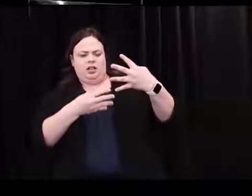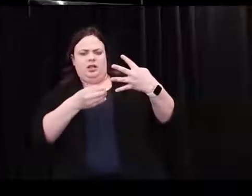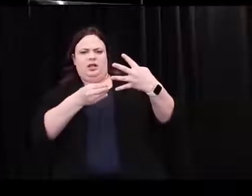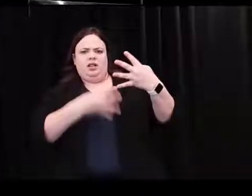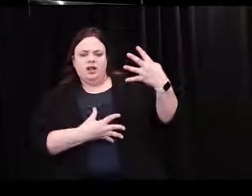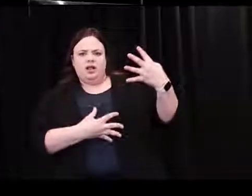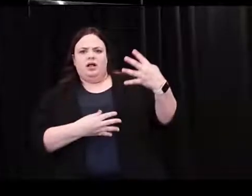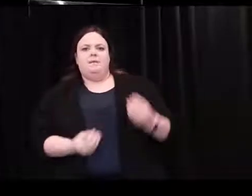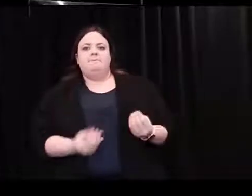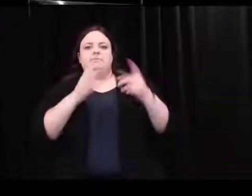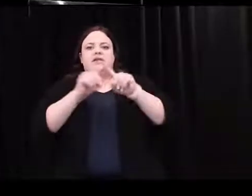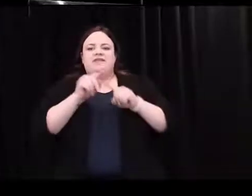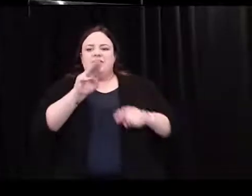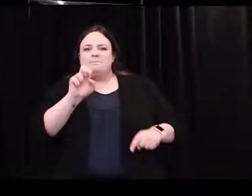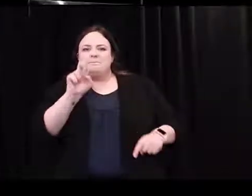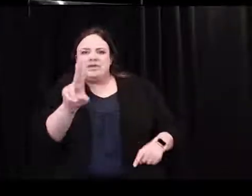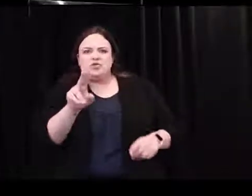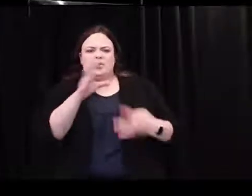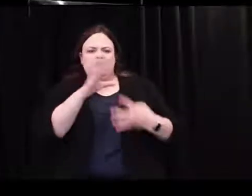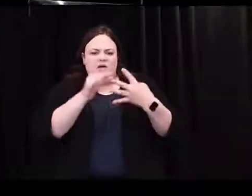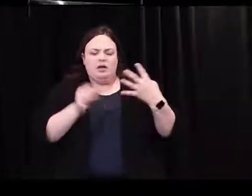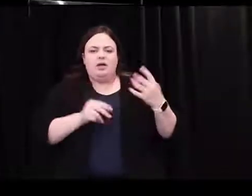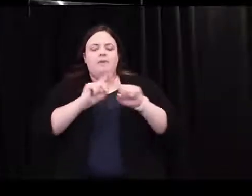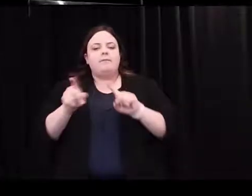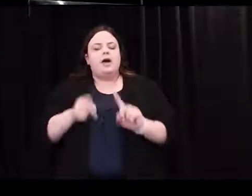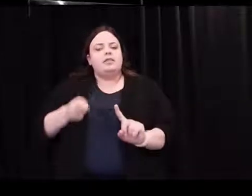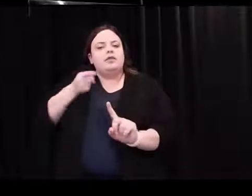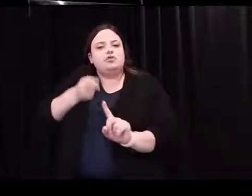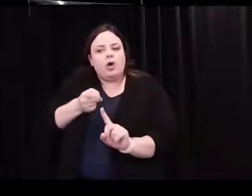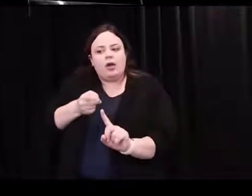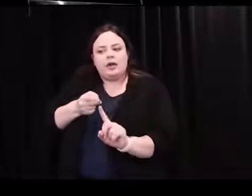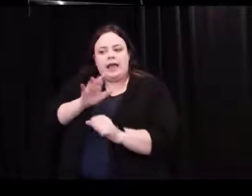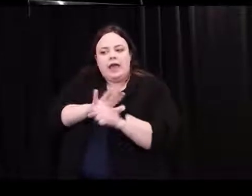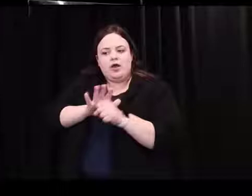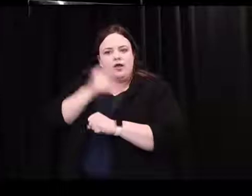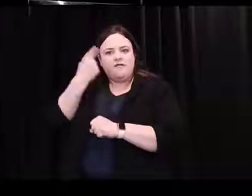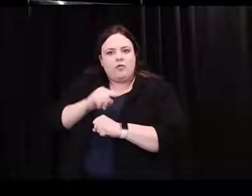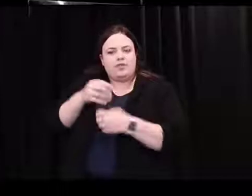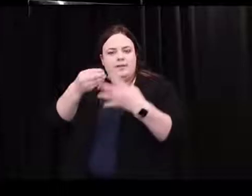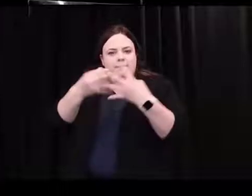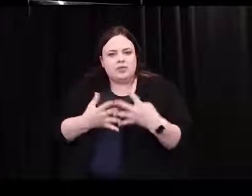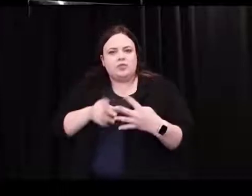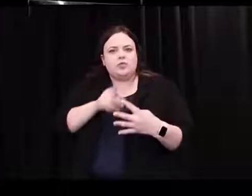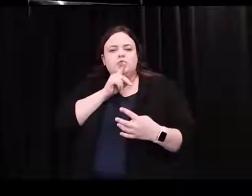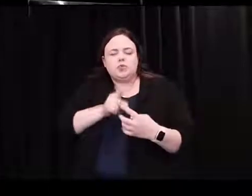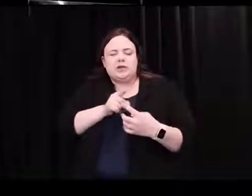and so on and so forth. But the hit the target area for these menus was really really tiny,